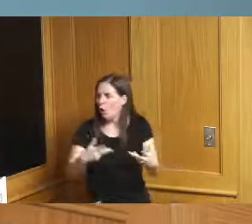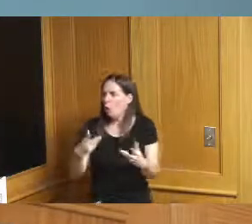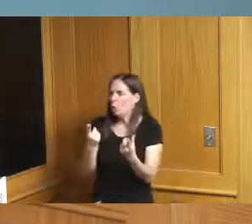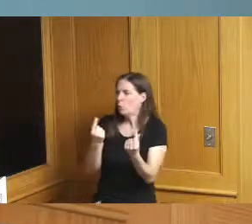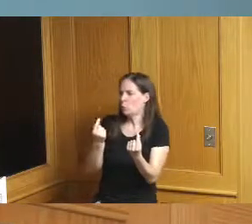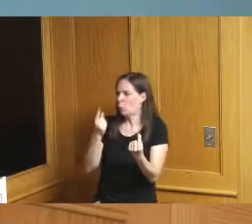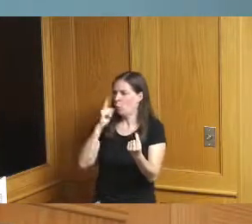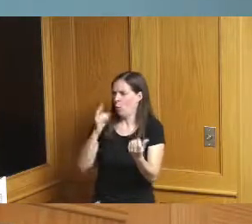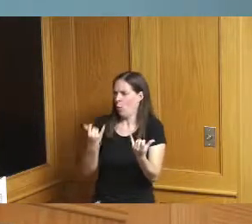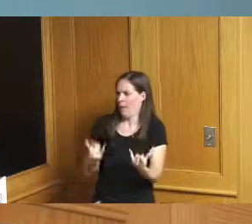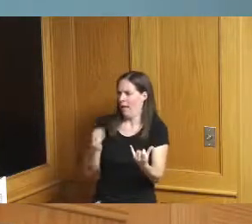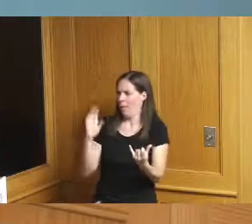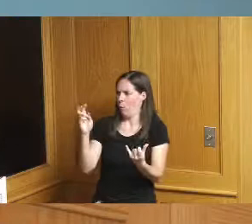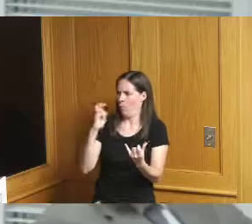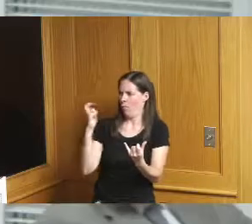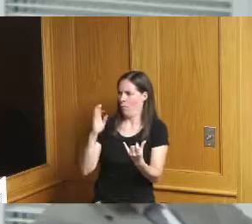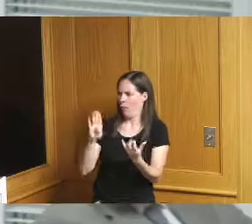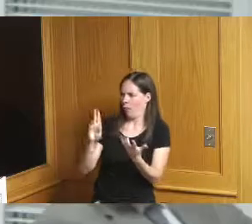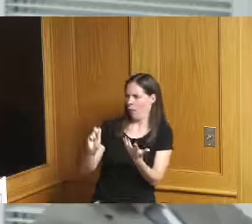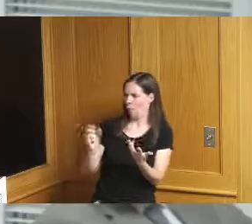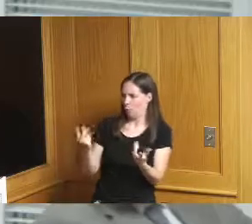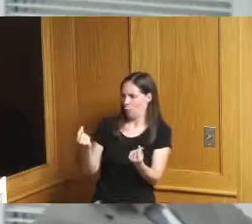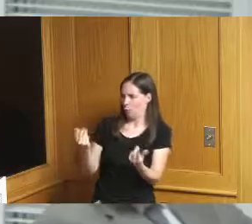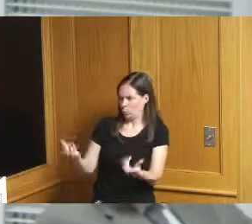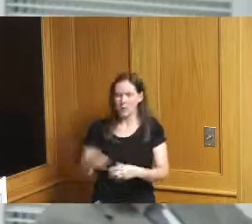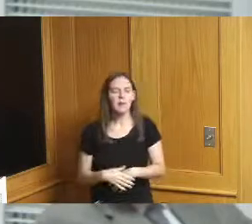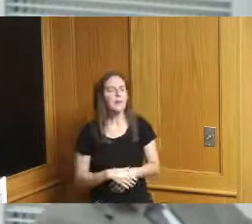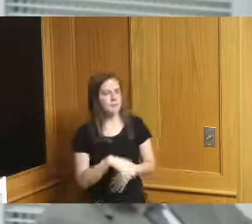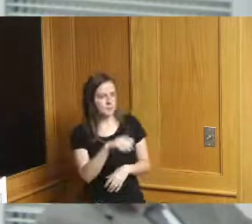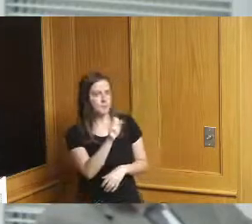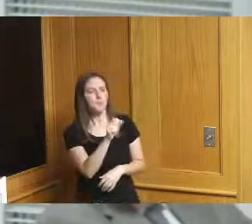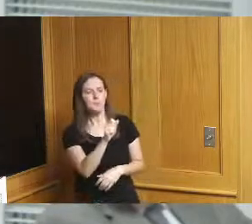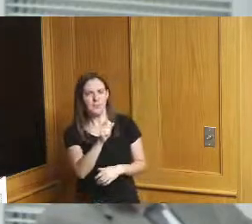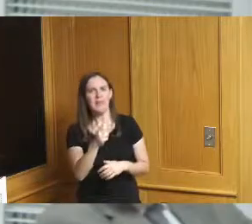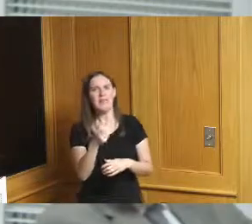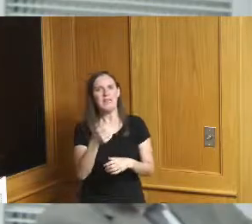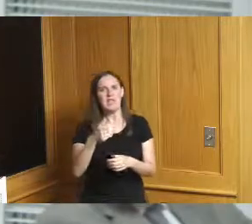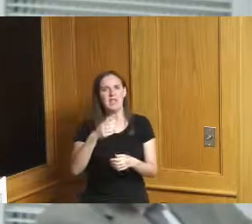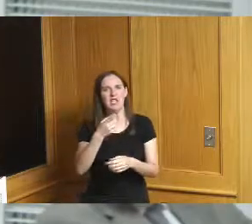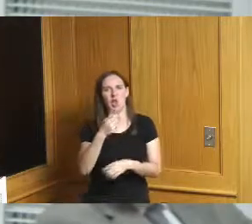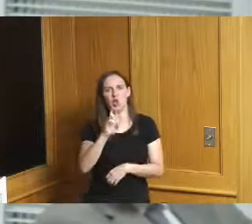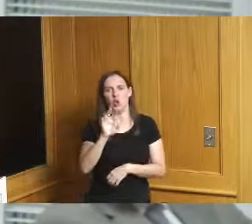out there yes so I've had several conversations with Dr Mysheika Roberts who is Columbus Public